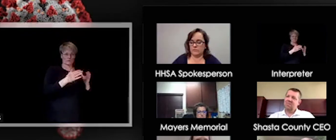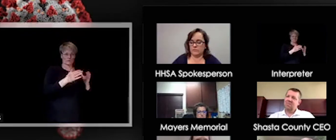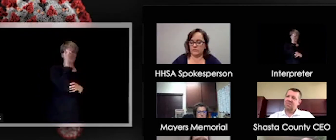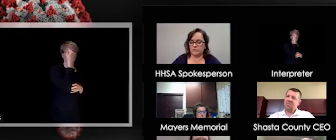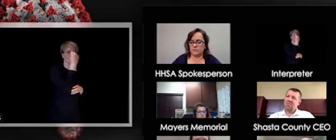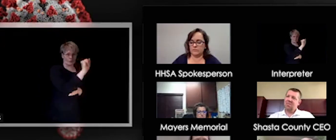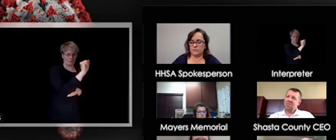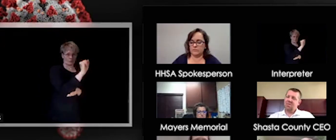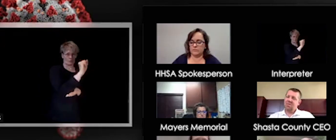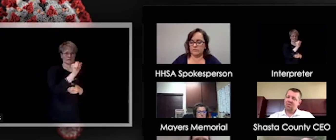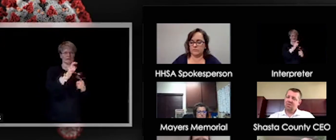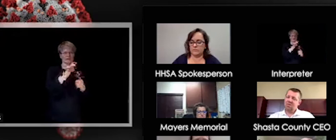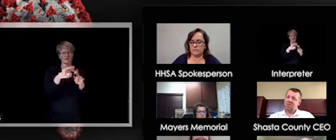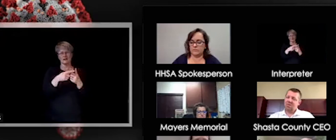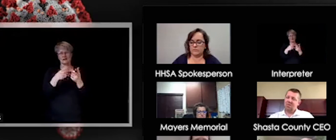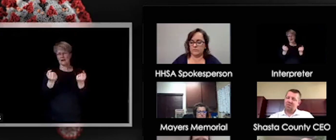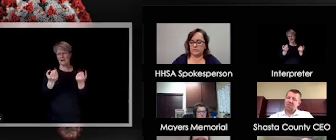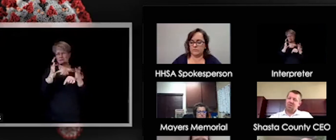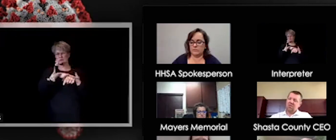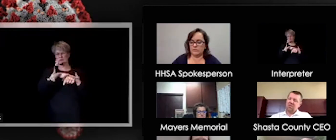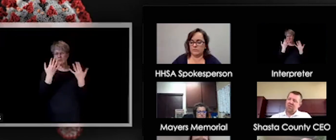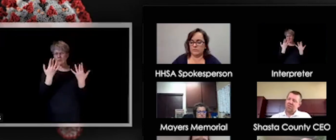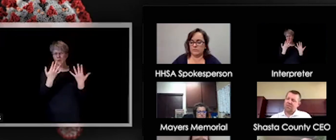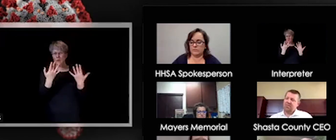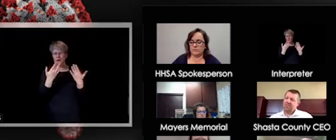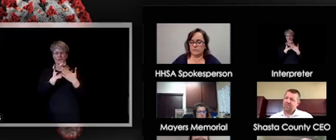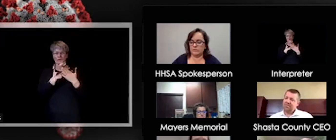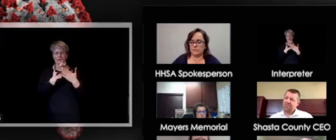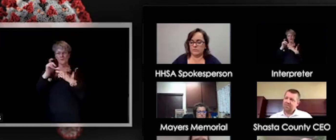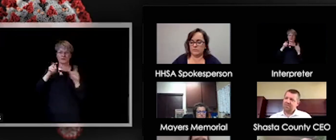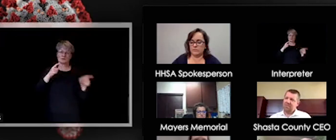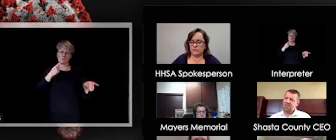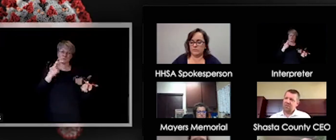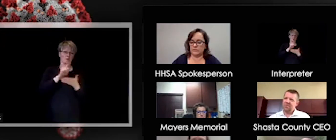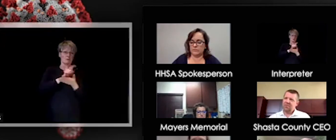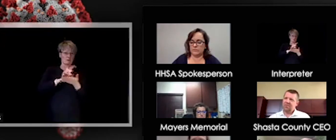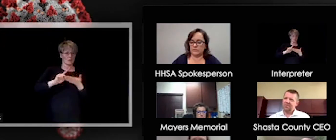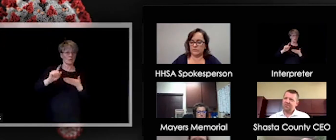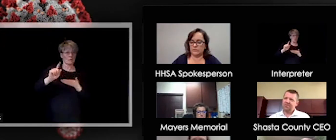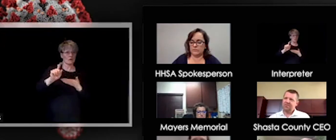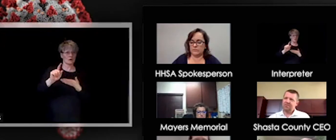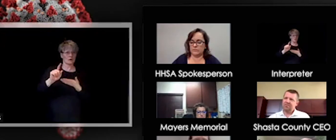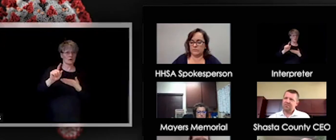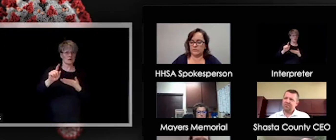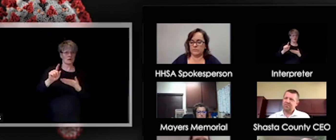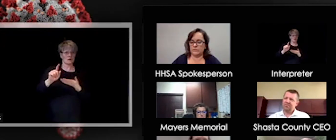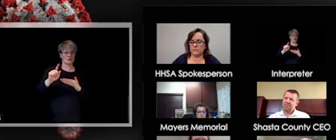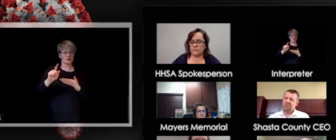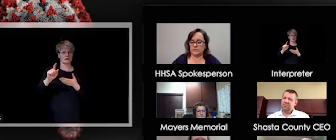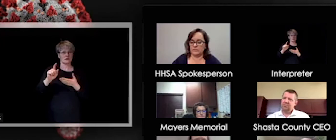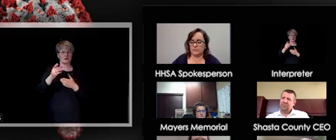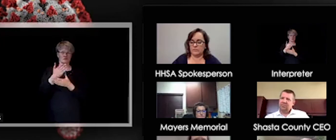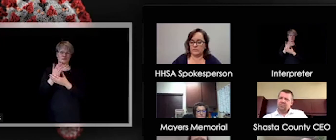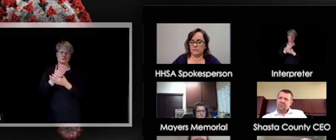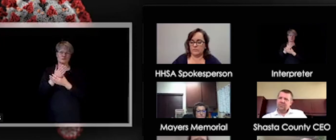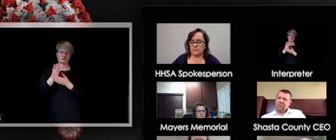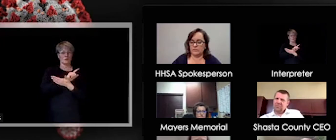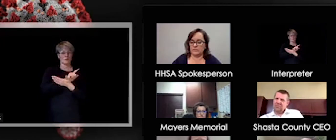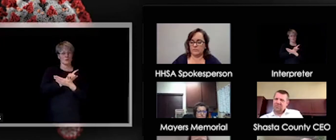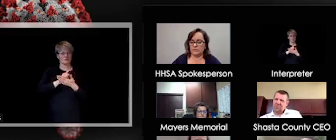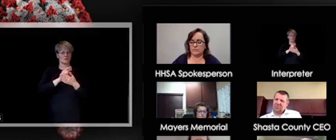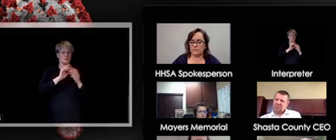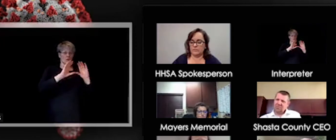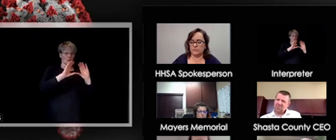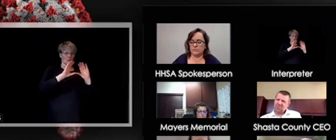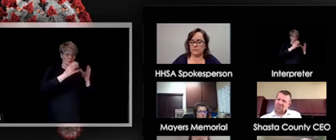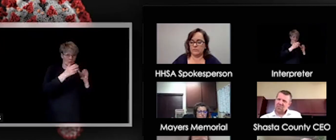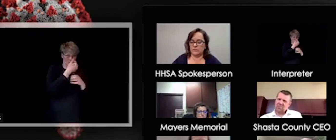a week following and maybe seven days after that. That might be a strategy. You’re right,